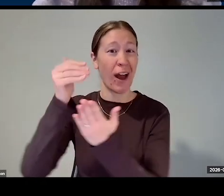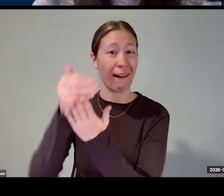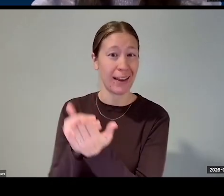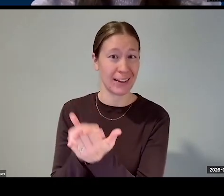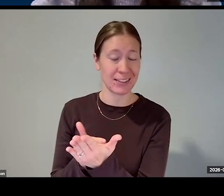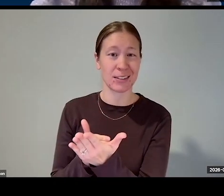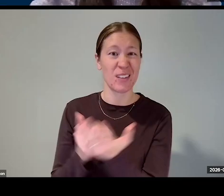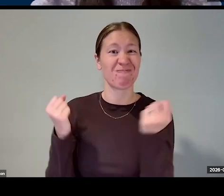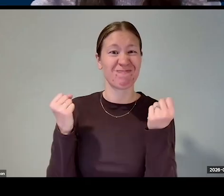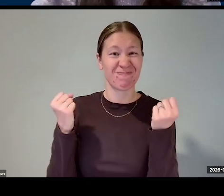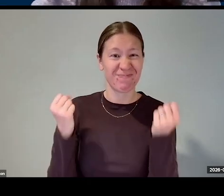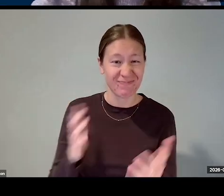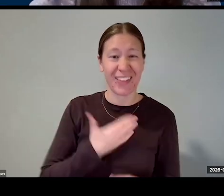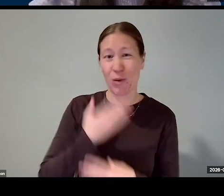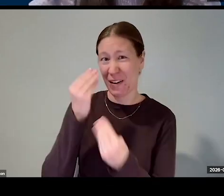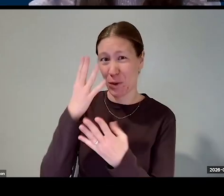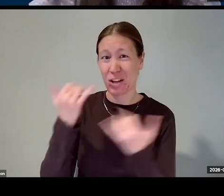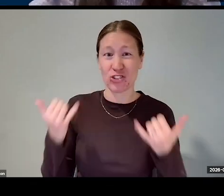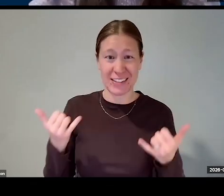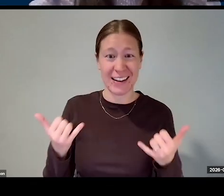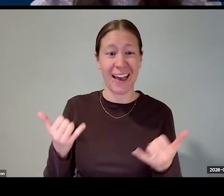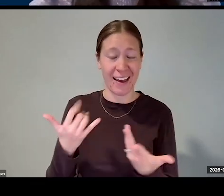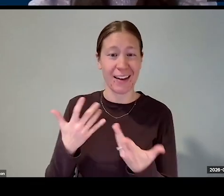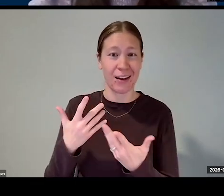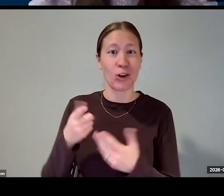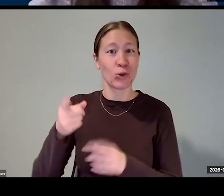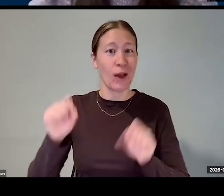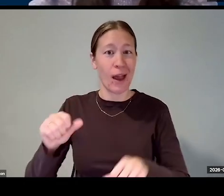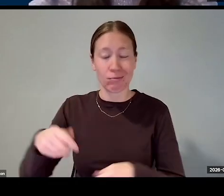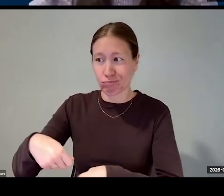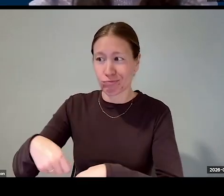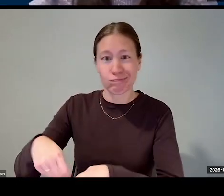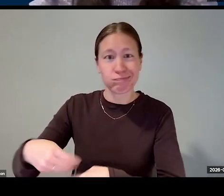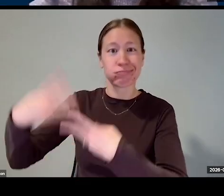of the information we talked about today that you can just reference next time you make